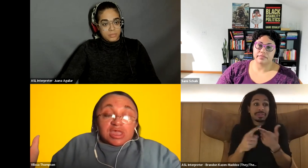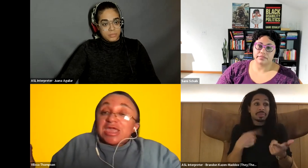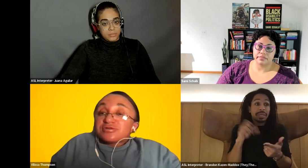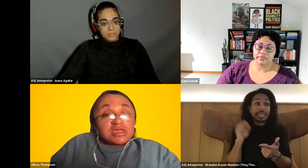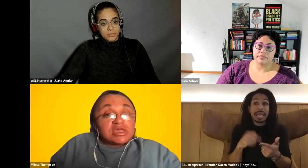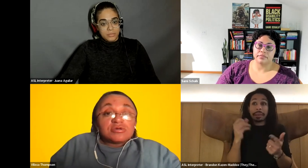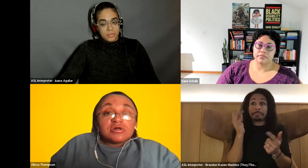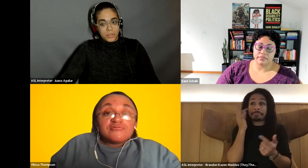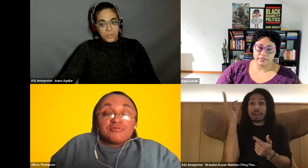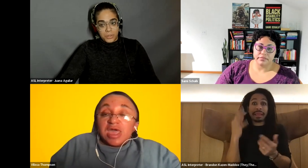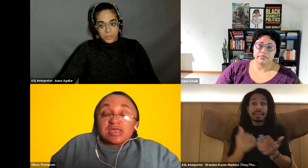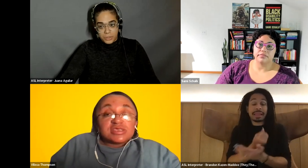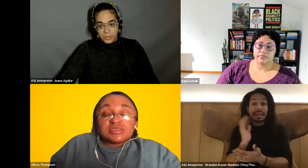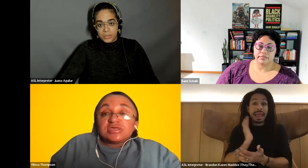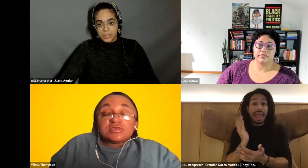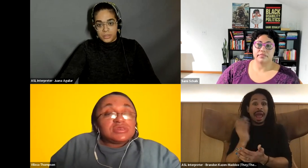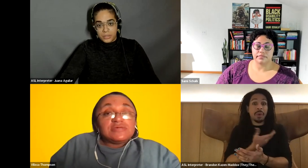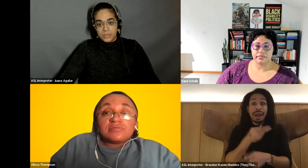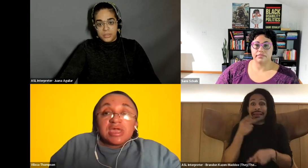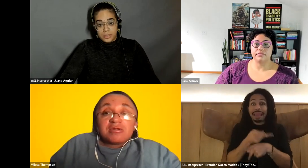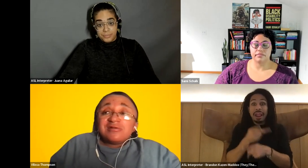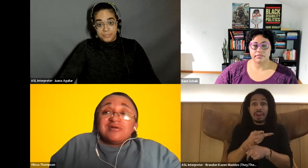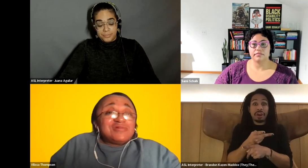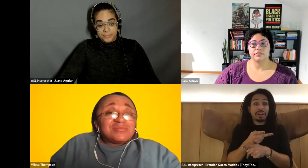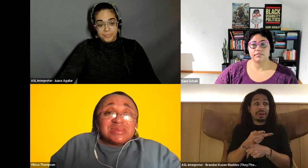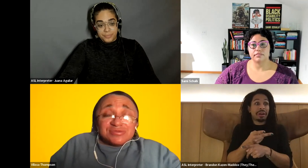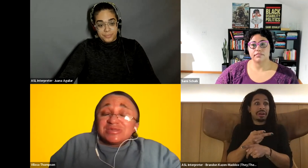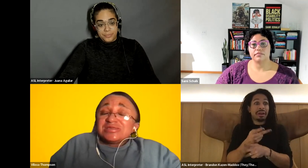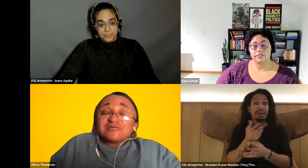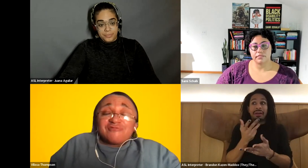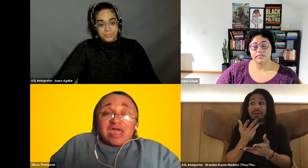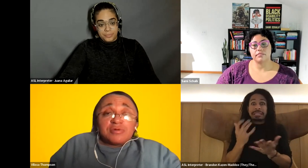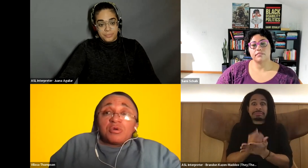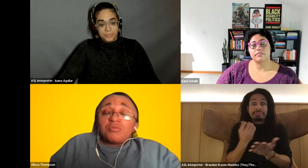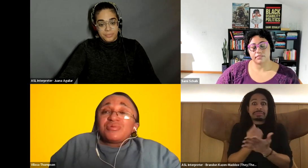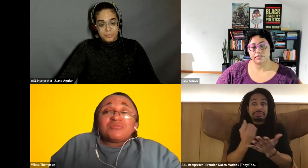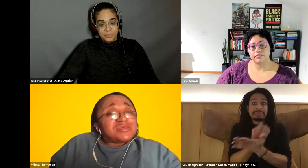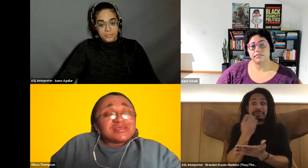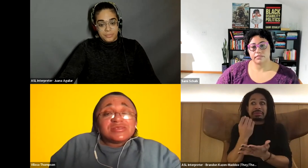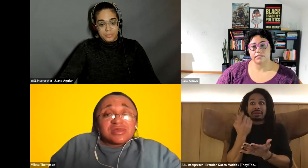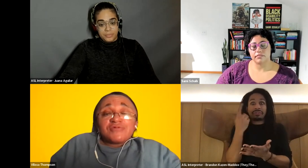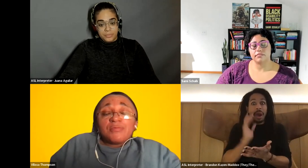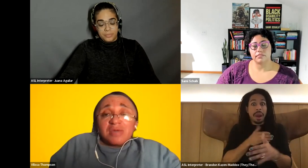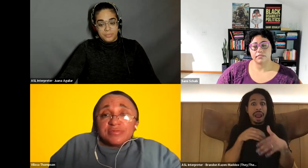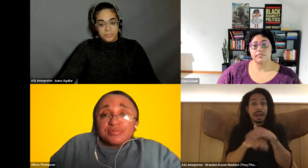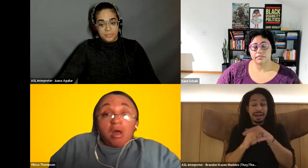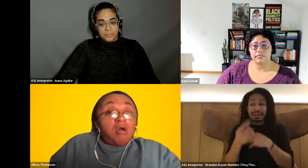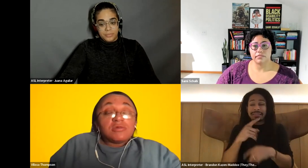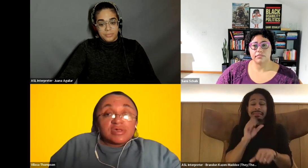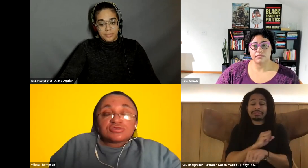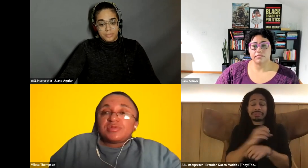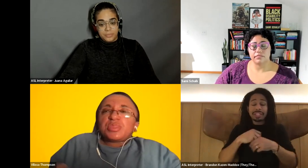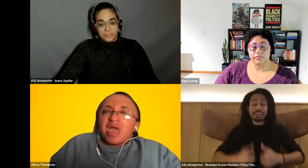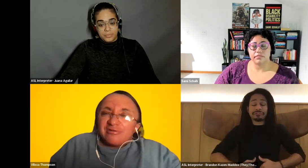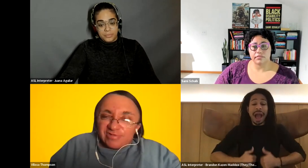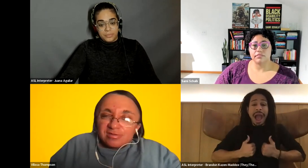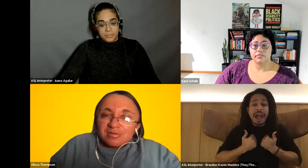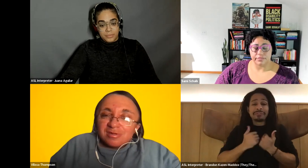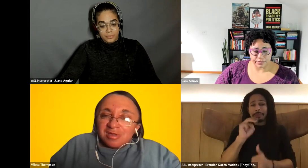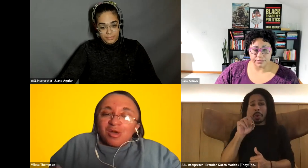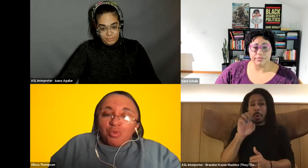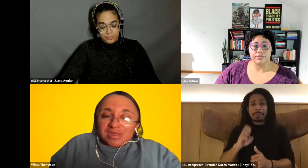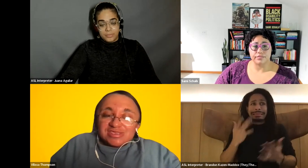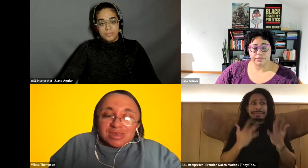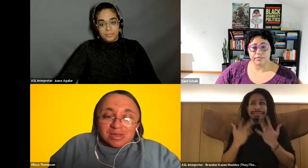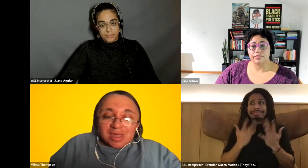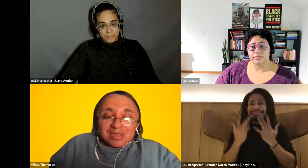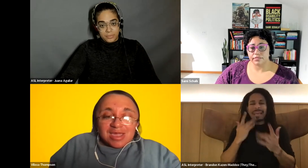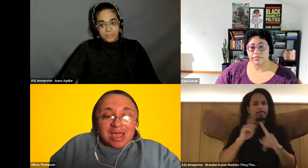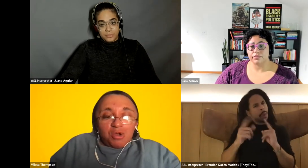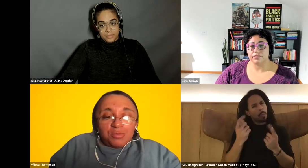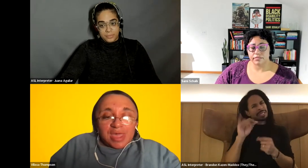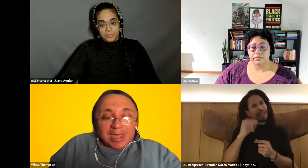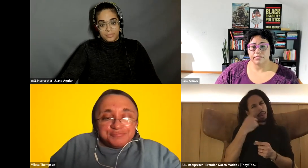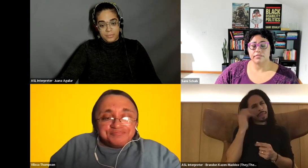Vilissa Thompson: taking care of for the access things that we need from there. We are literally in survival mode. But what does it look like for black people, all of us to be thriving? What does that look like, and I hope that